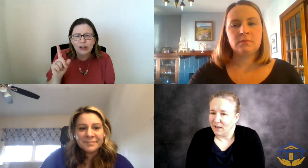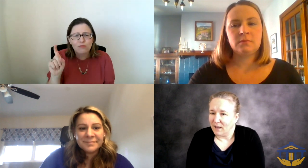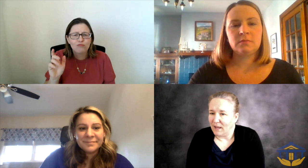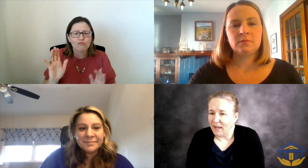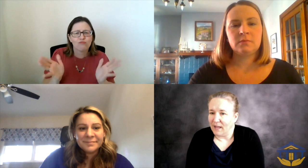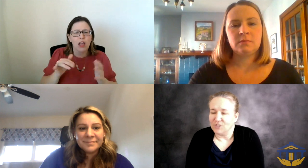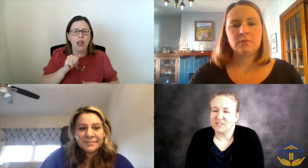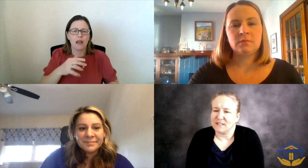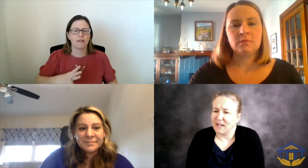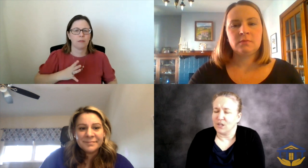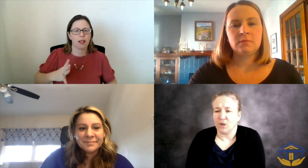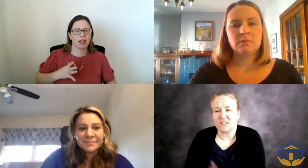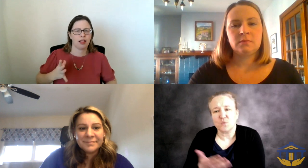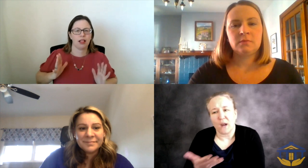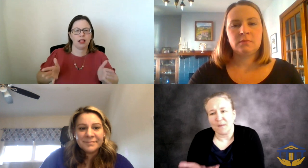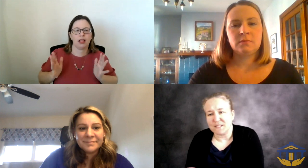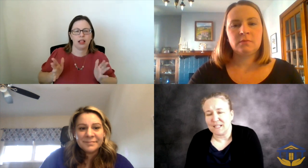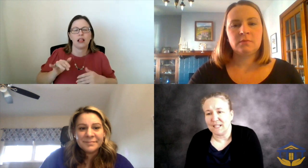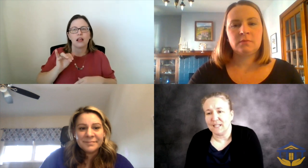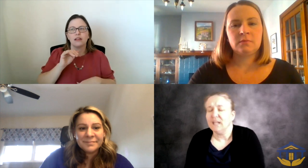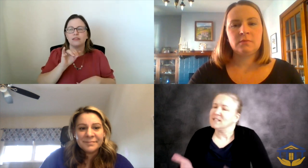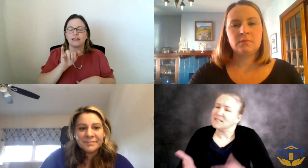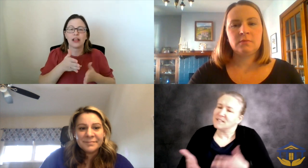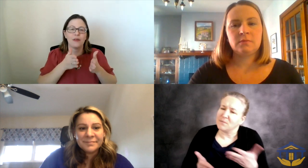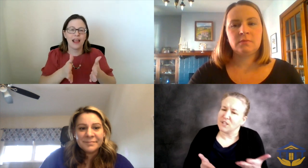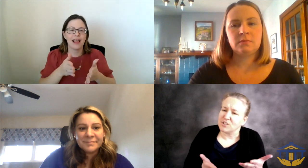and just say “You know, this is what I'm seeing. This is something you're seeing as